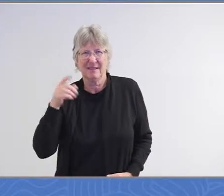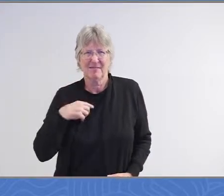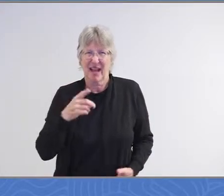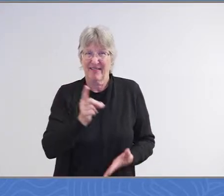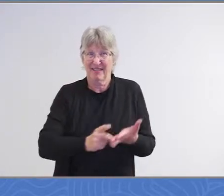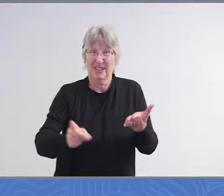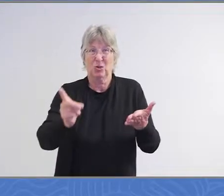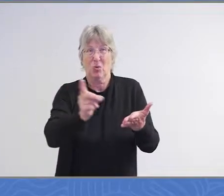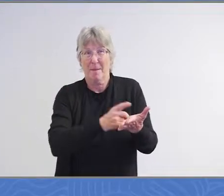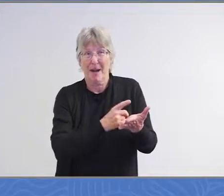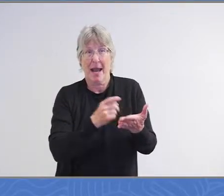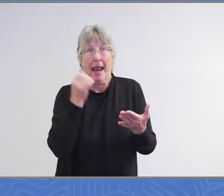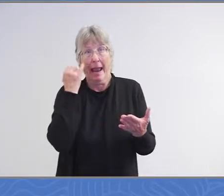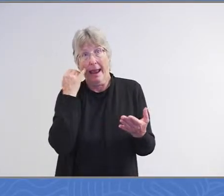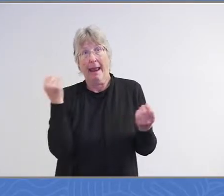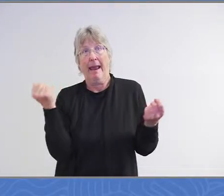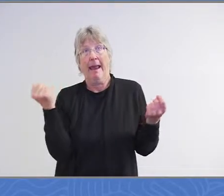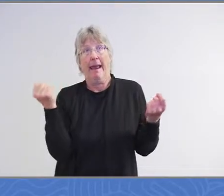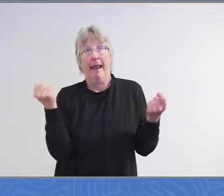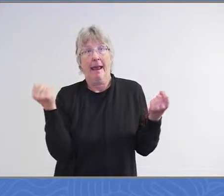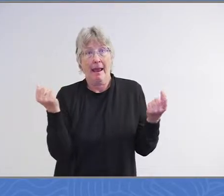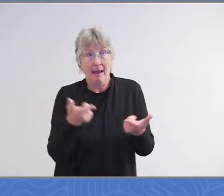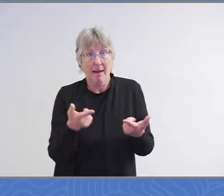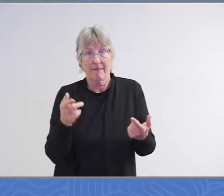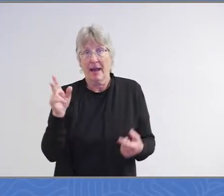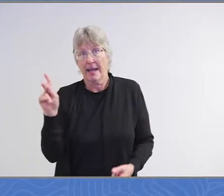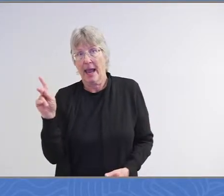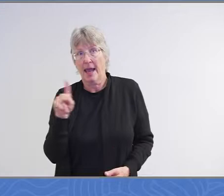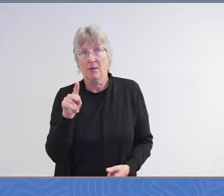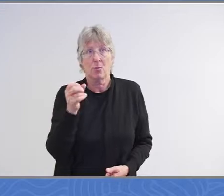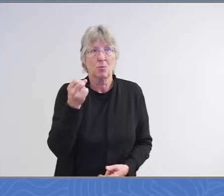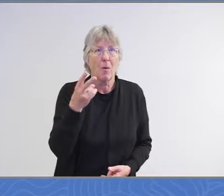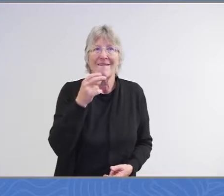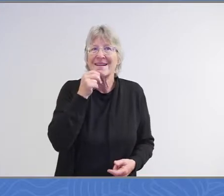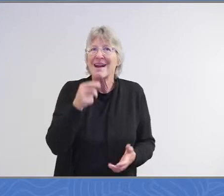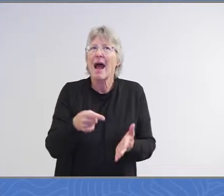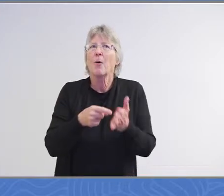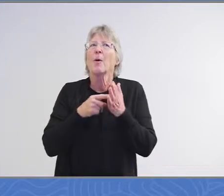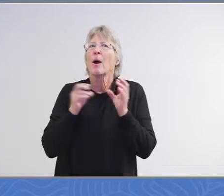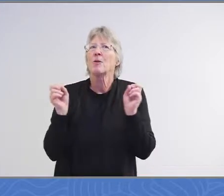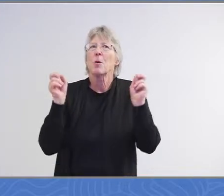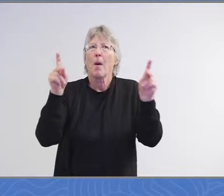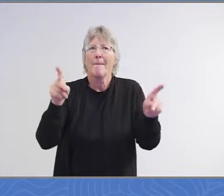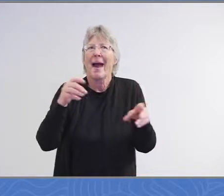If all teachers, or if at least the K through 12 teachers are not required to go back to in-person learning